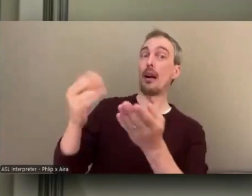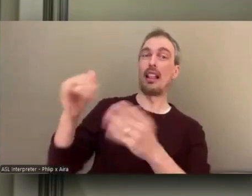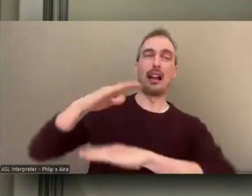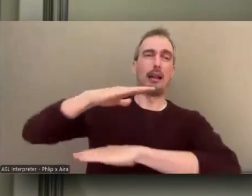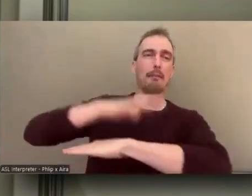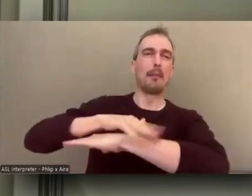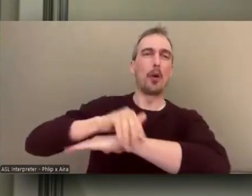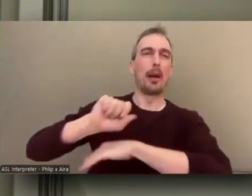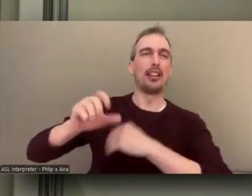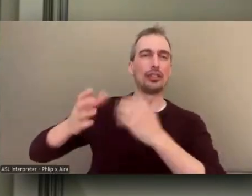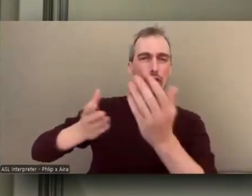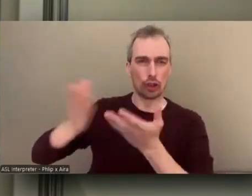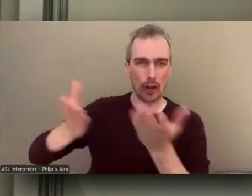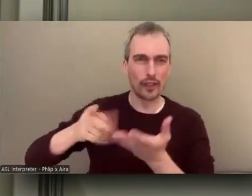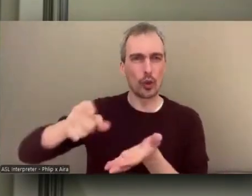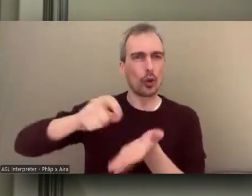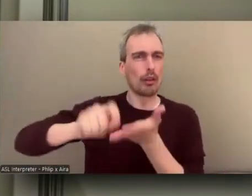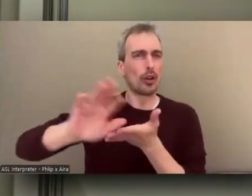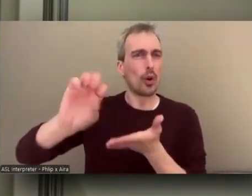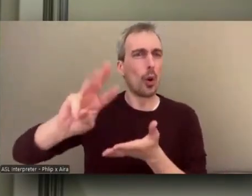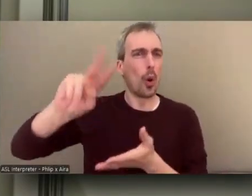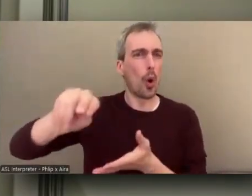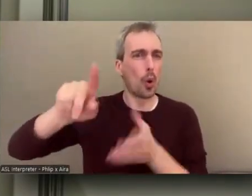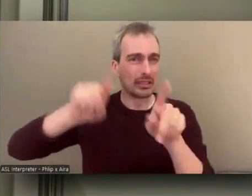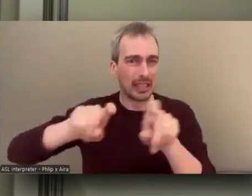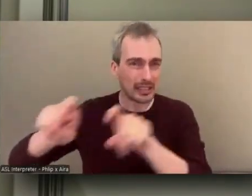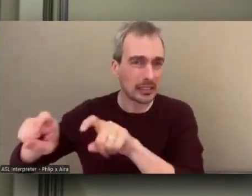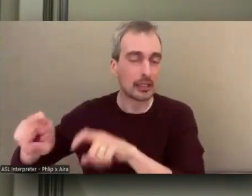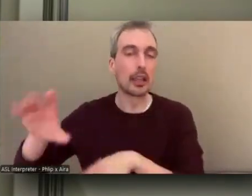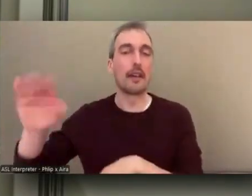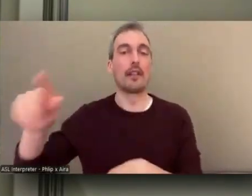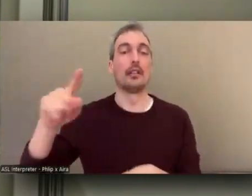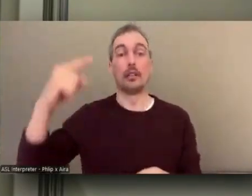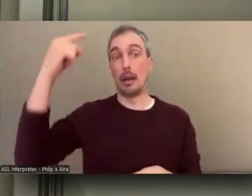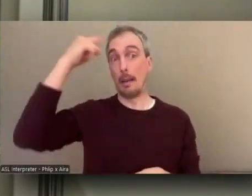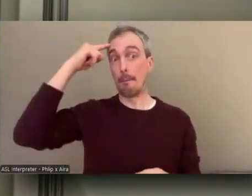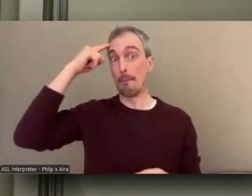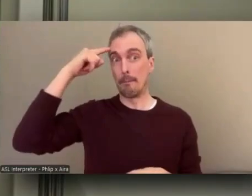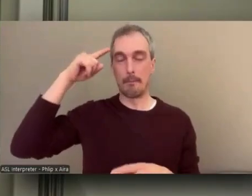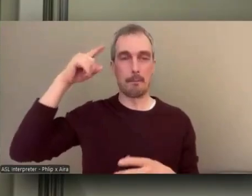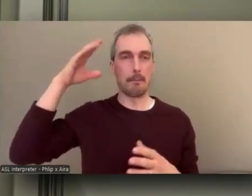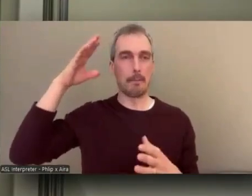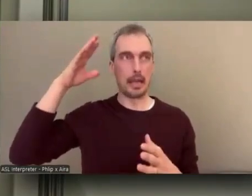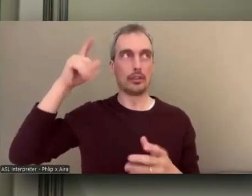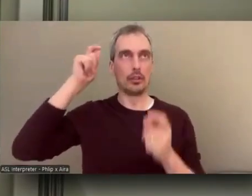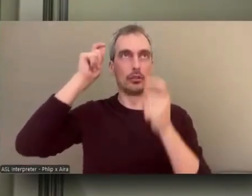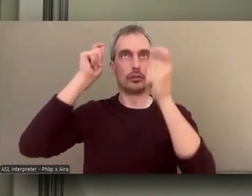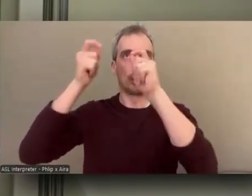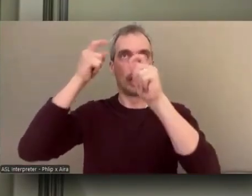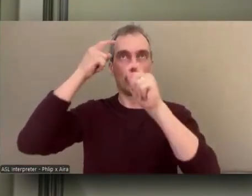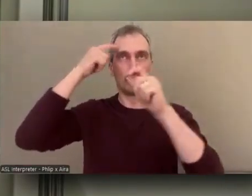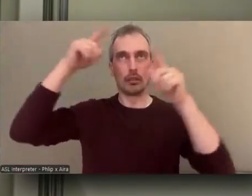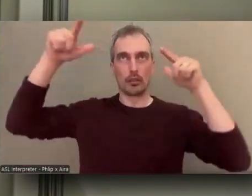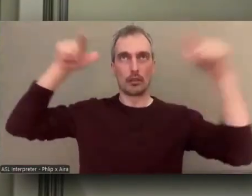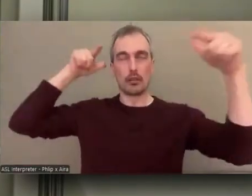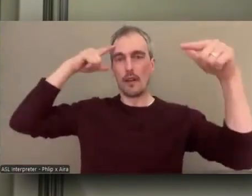tests, and maybe there's a little bit of a mental switch that goes on for developers, where it's like... I wrote the test. So if it fails, yeah, we shouldn't ship this thing.